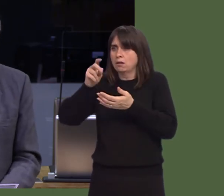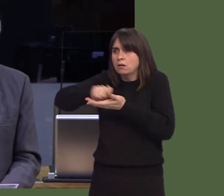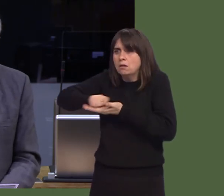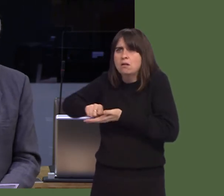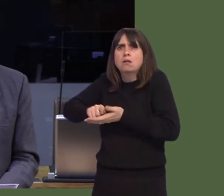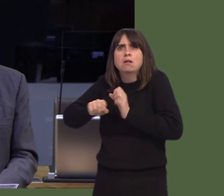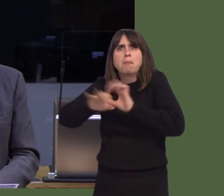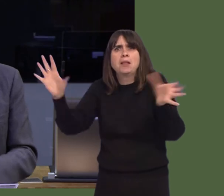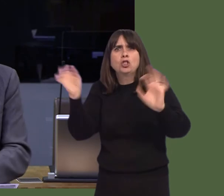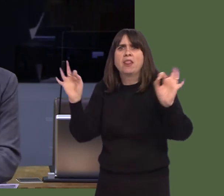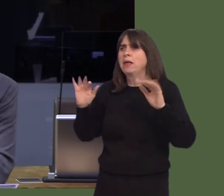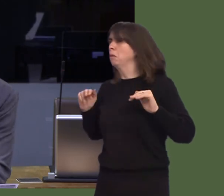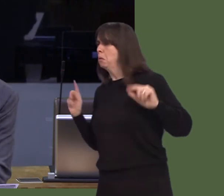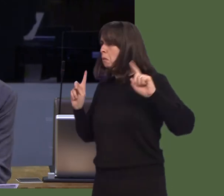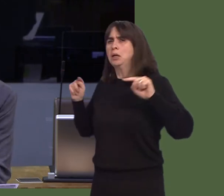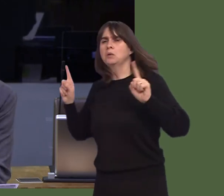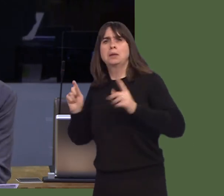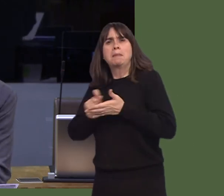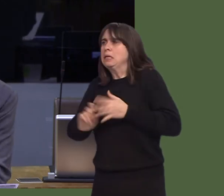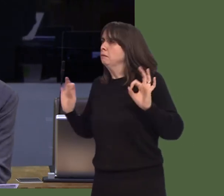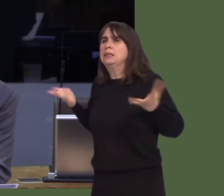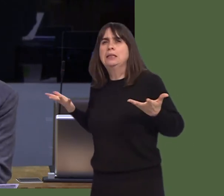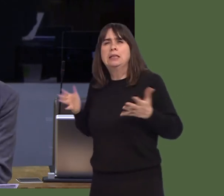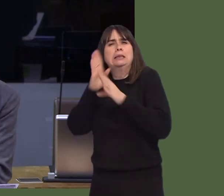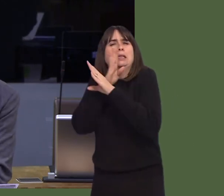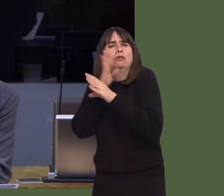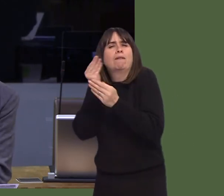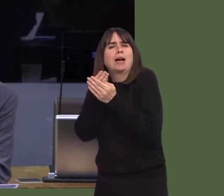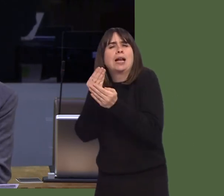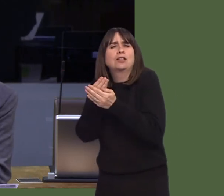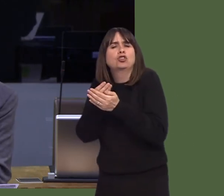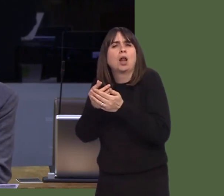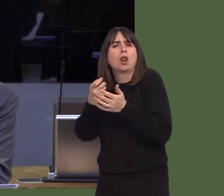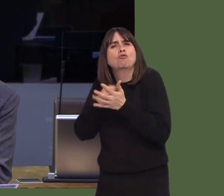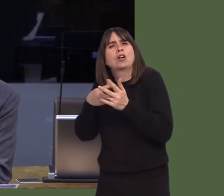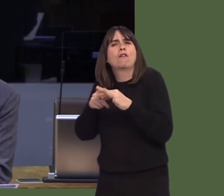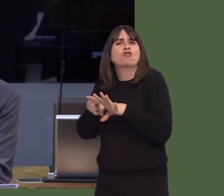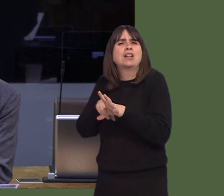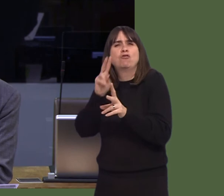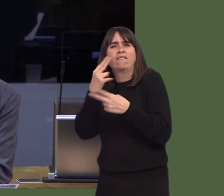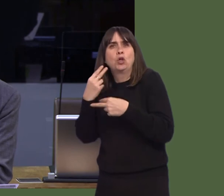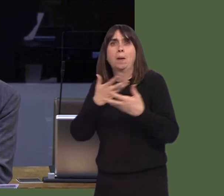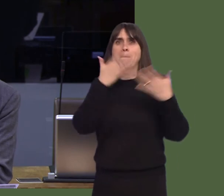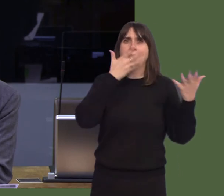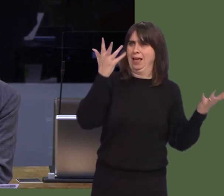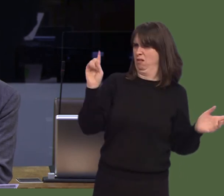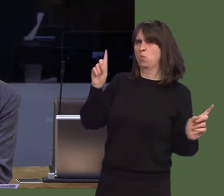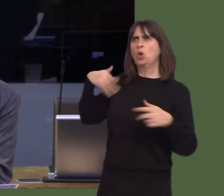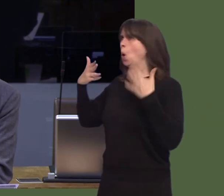and on the receipt it would have said what percentage of the food and drink produce had been produced in Ireland, and how much you had bought.